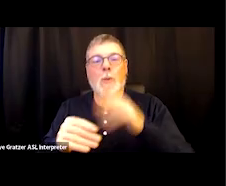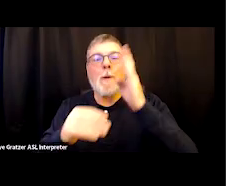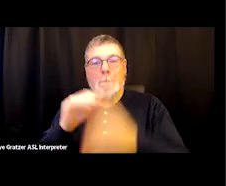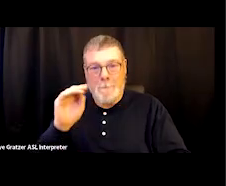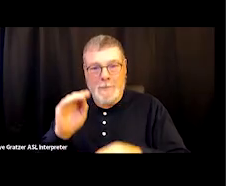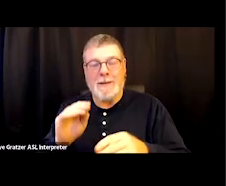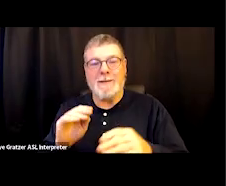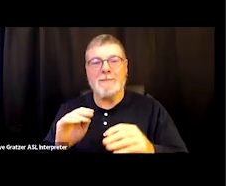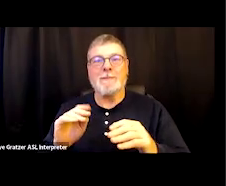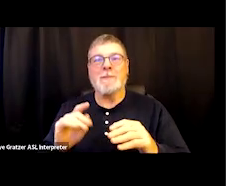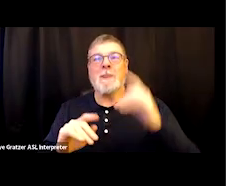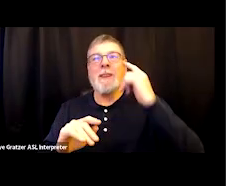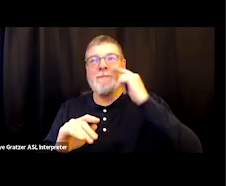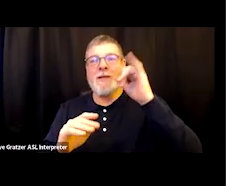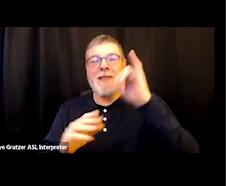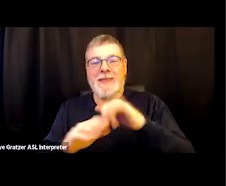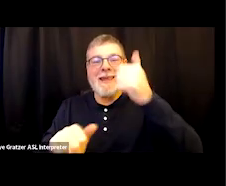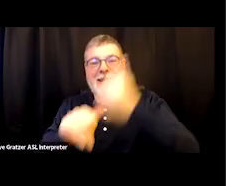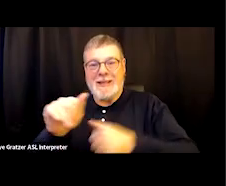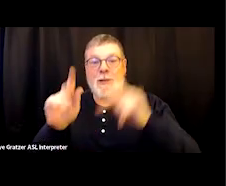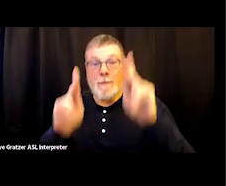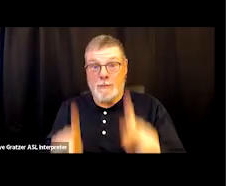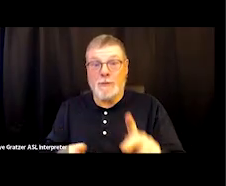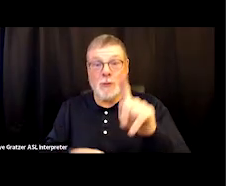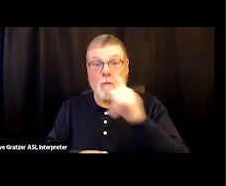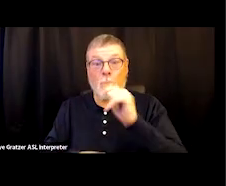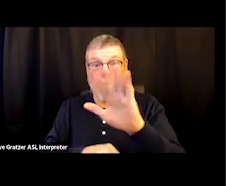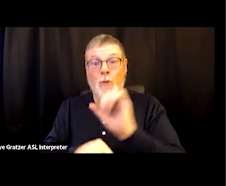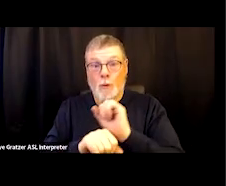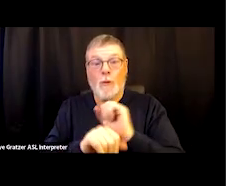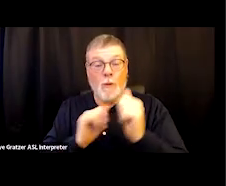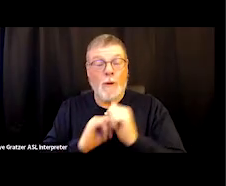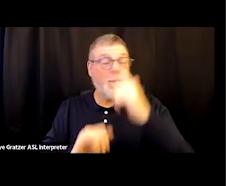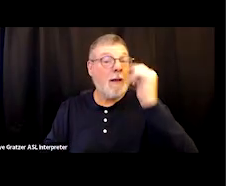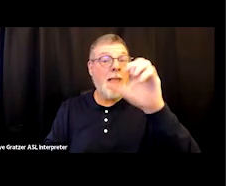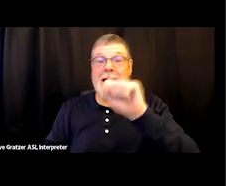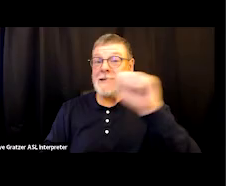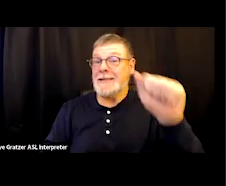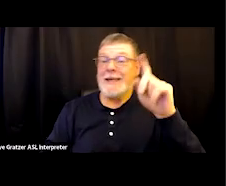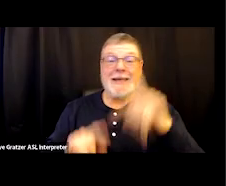for every applicant that you're working with. Otherwise, Social Security won't be able to tell you